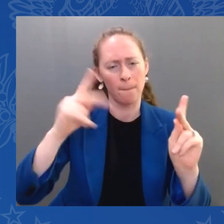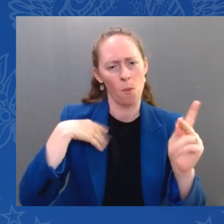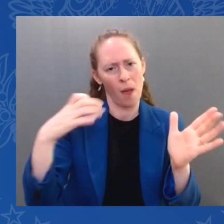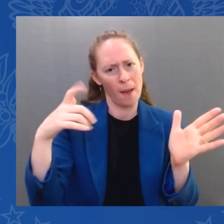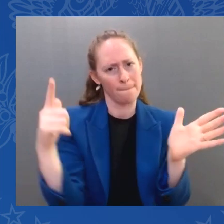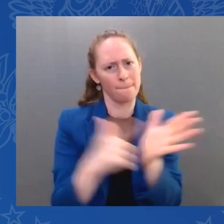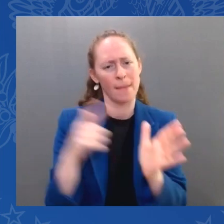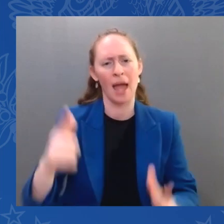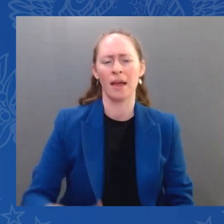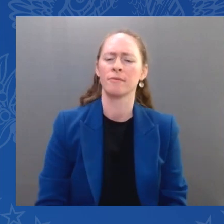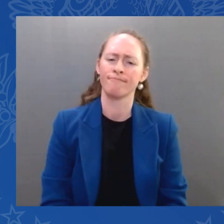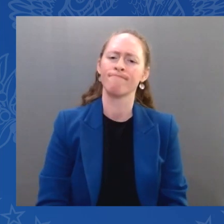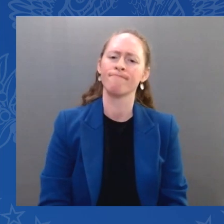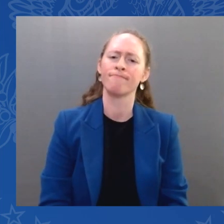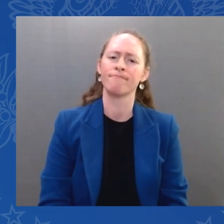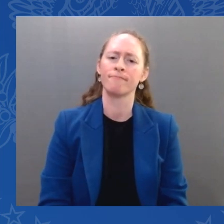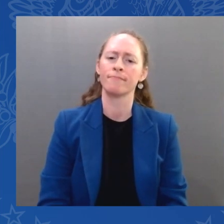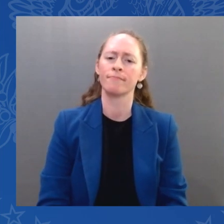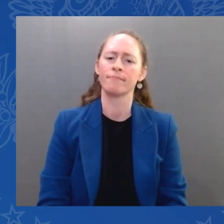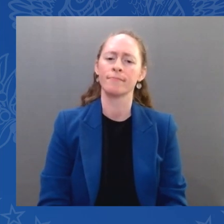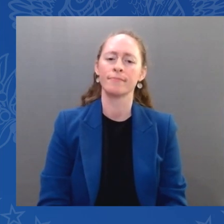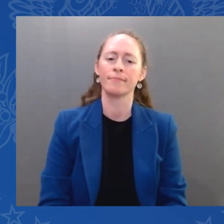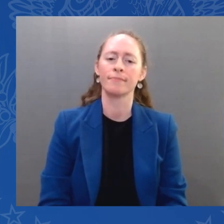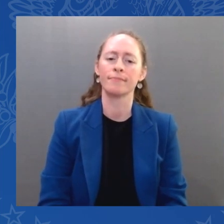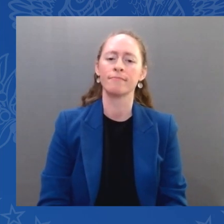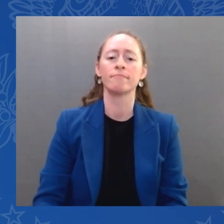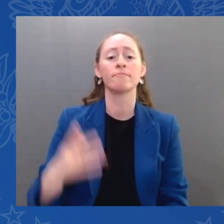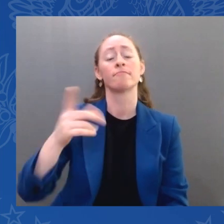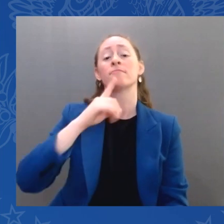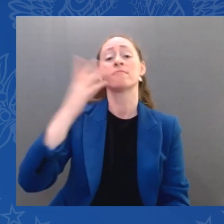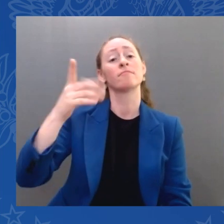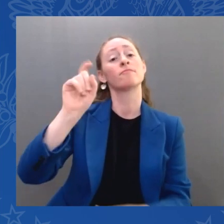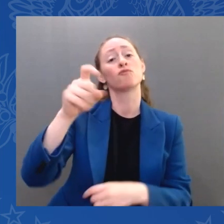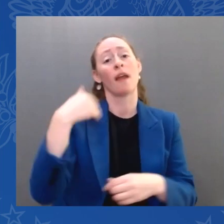requiring personal liability for not locking up your gun.